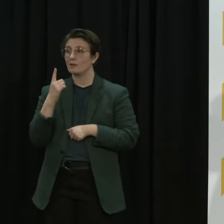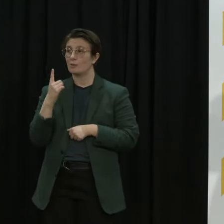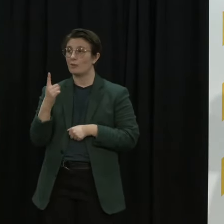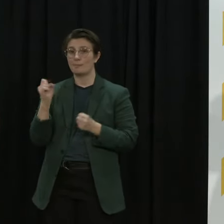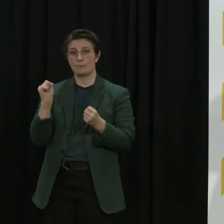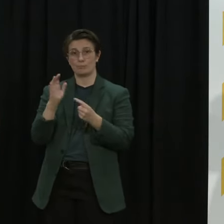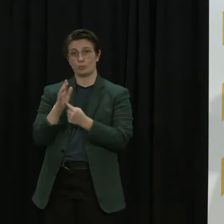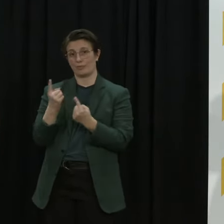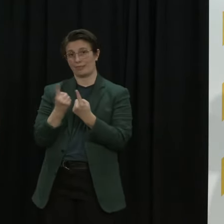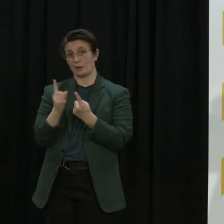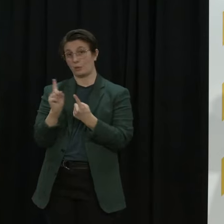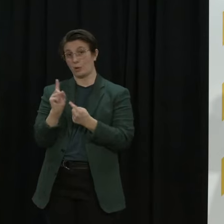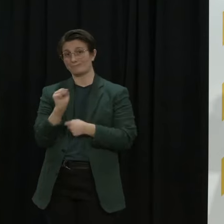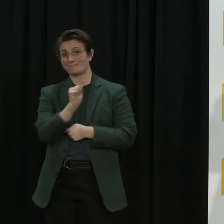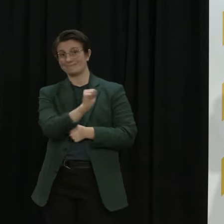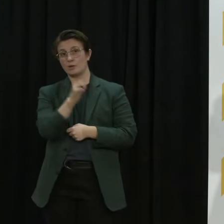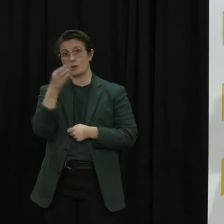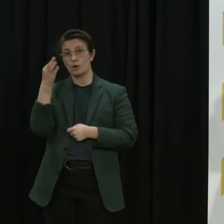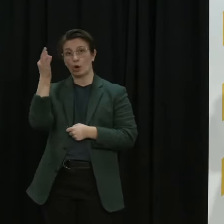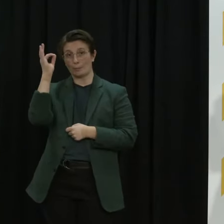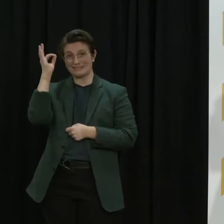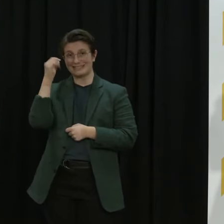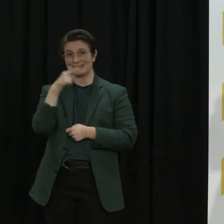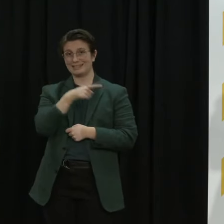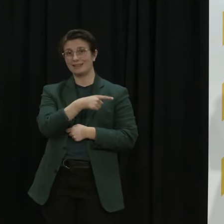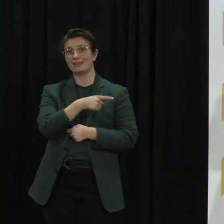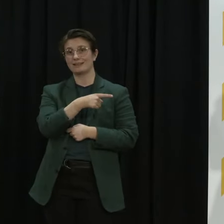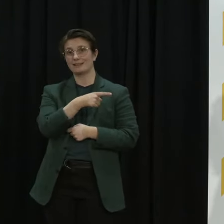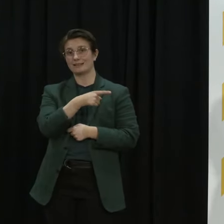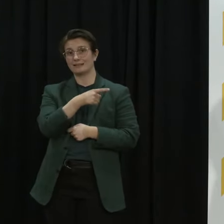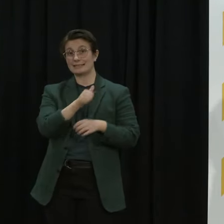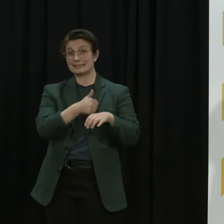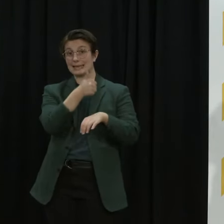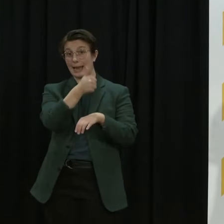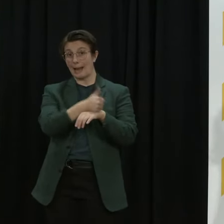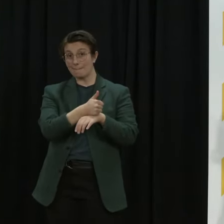Thank you for that feedback. I'm very happy to take that on board for next time.